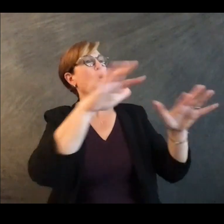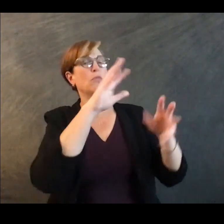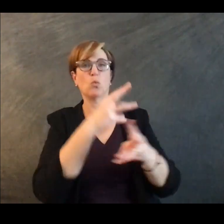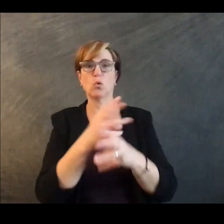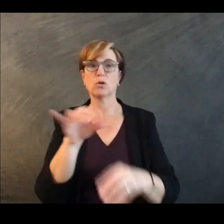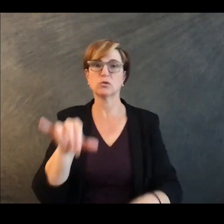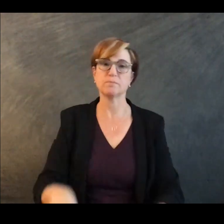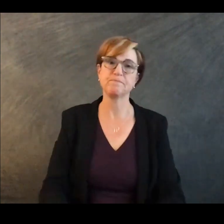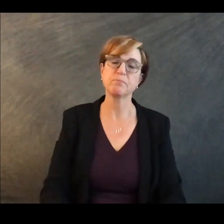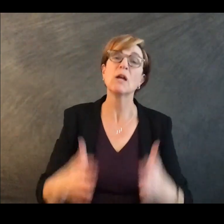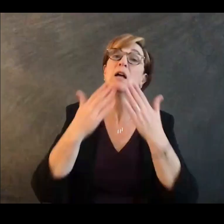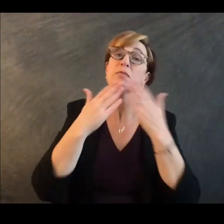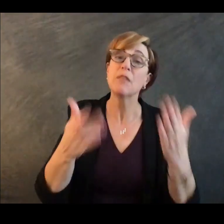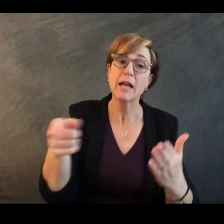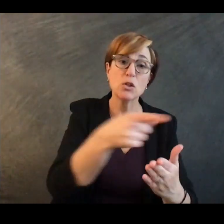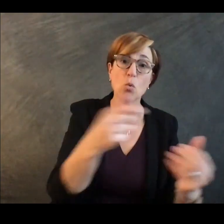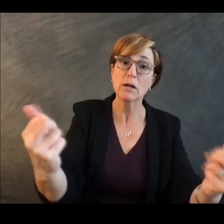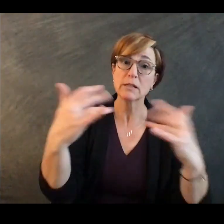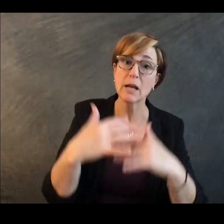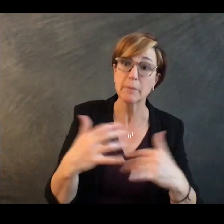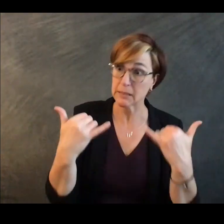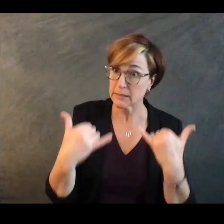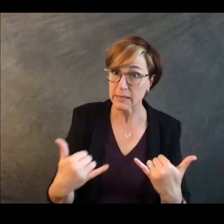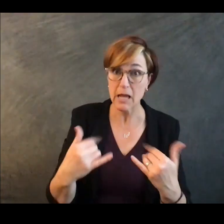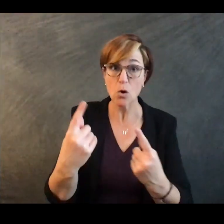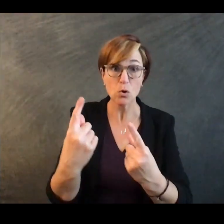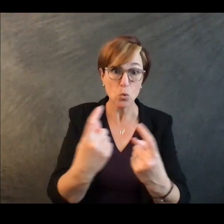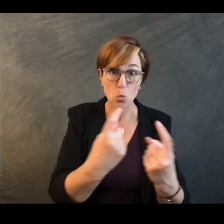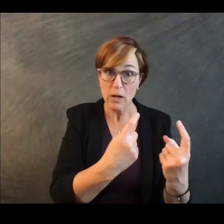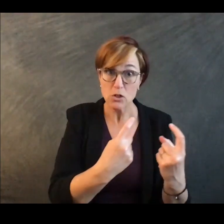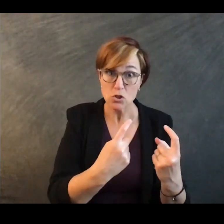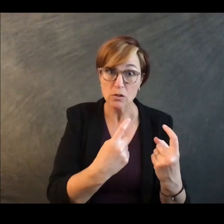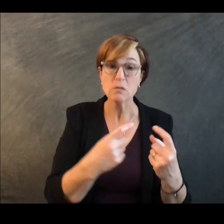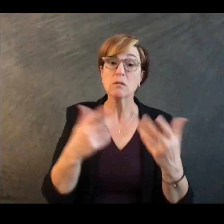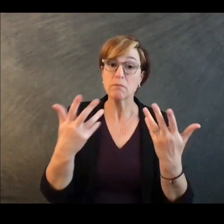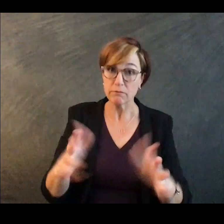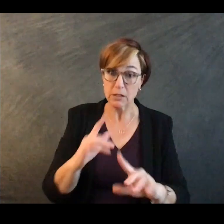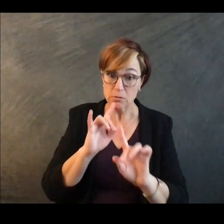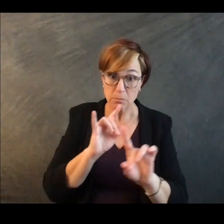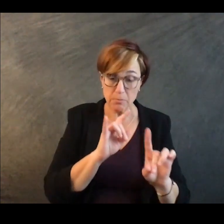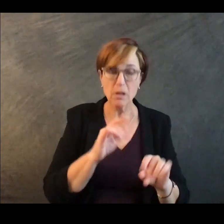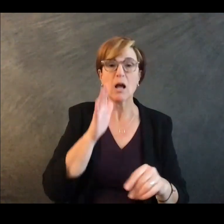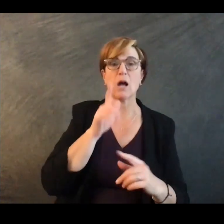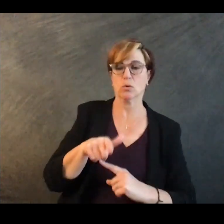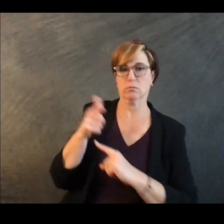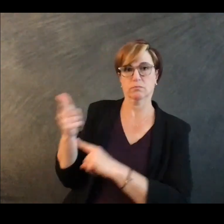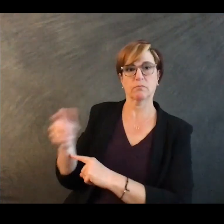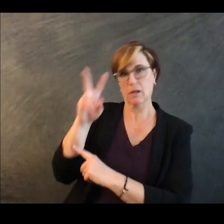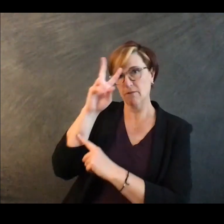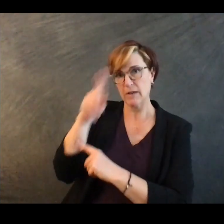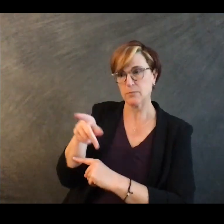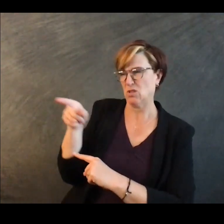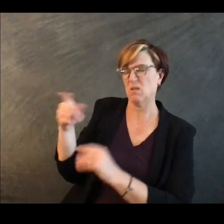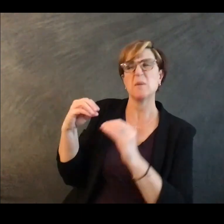being here I will take some questions and then I'm going to give it over to the vice-president and they're gonna go into great detail on to what we're doing